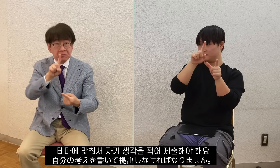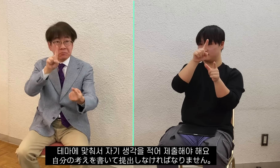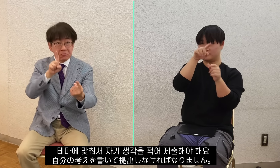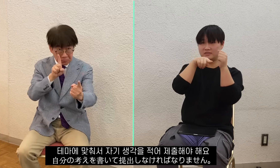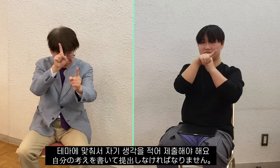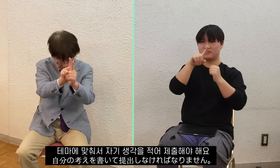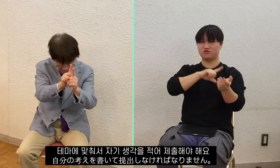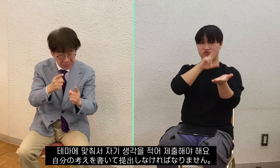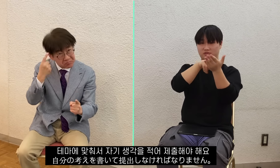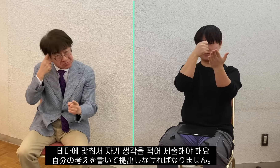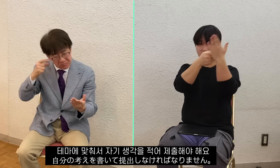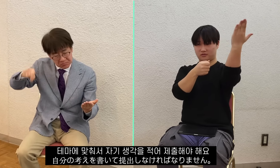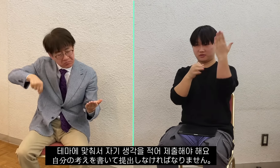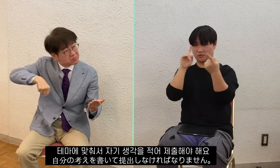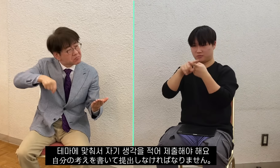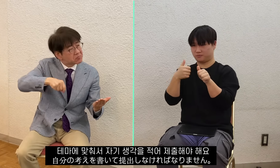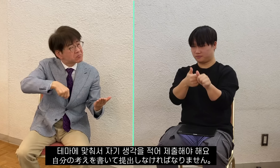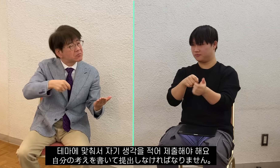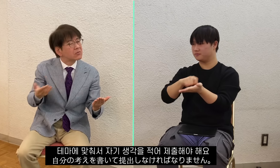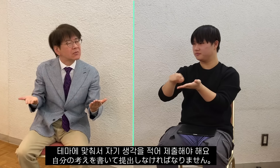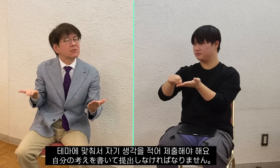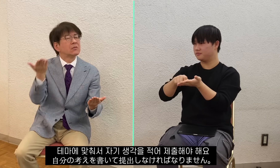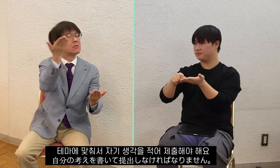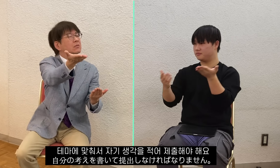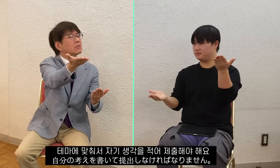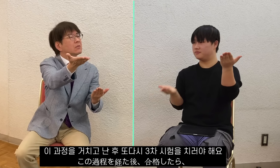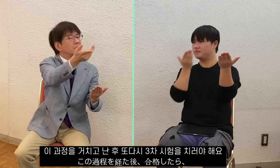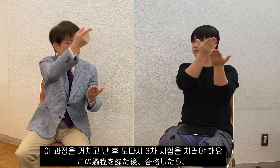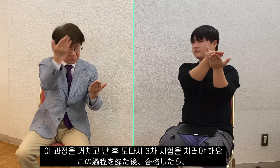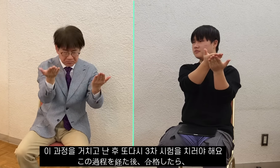You must write down your thoughts and submit them according to the theme.